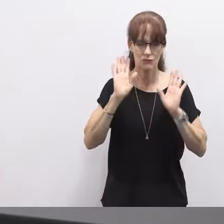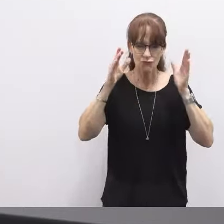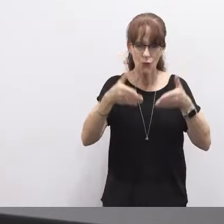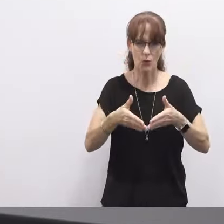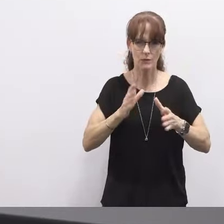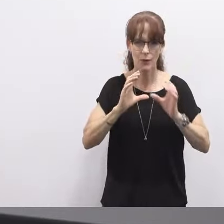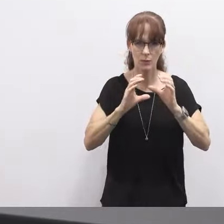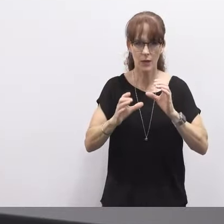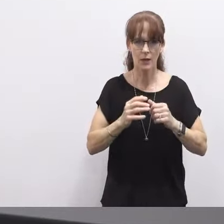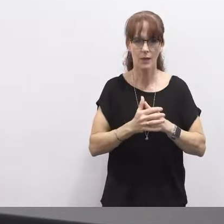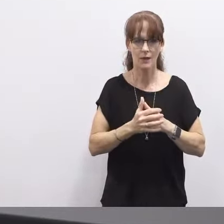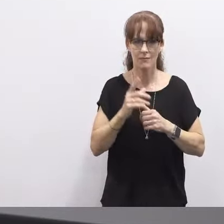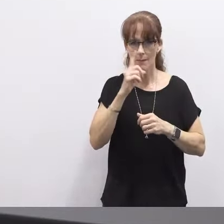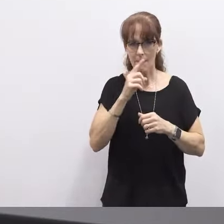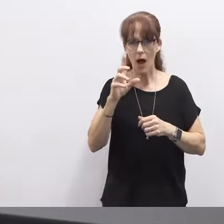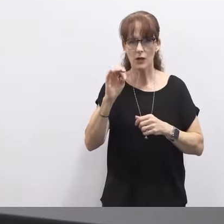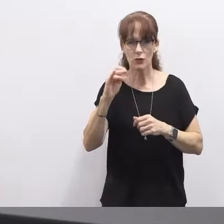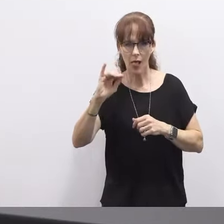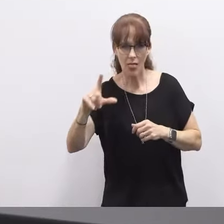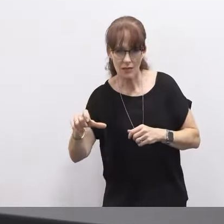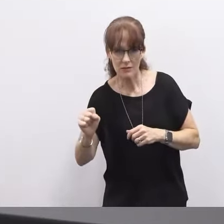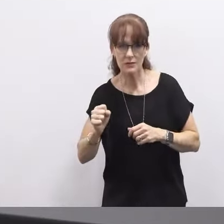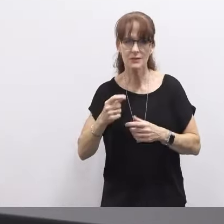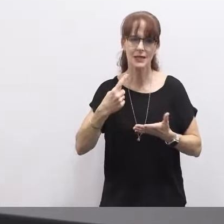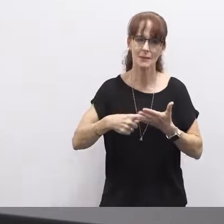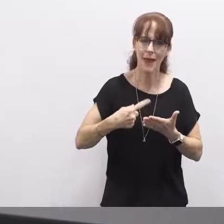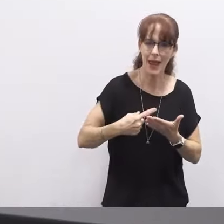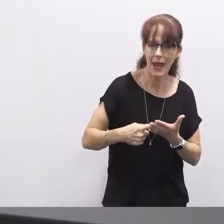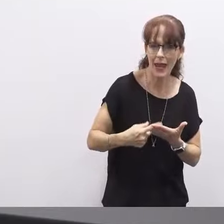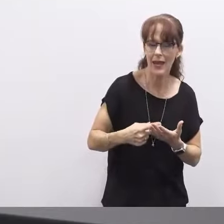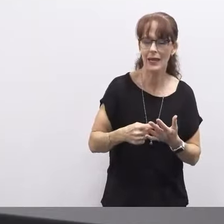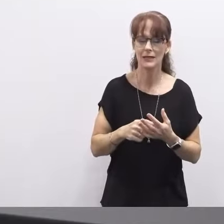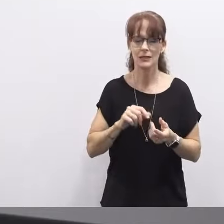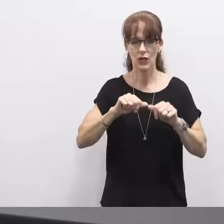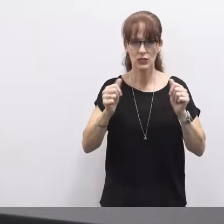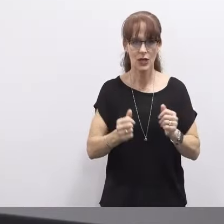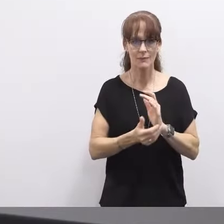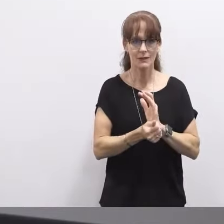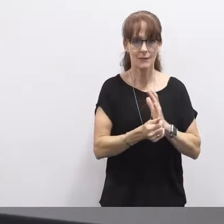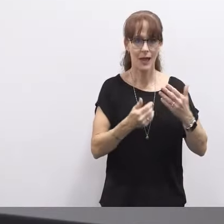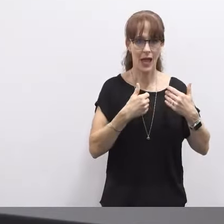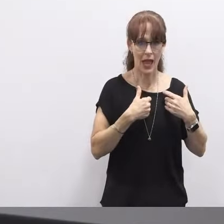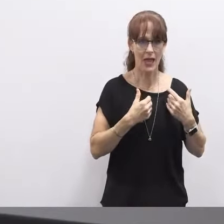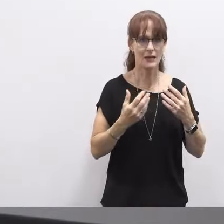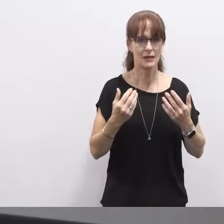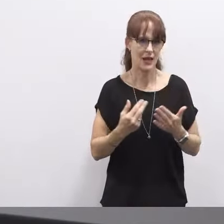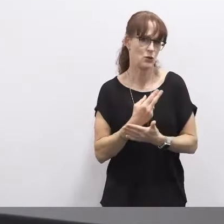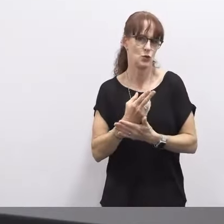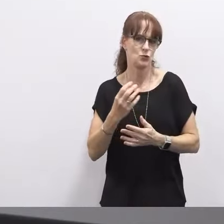I'm on the mock trial team, I'm on the debate team. So it's been able to just shape the skills that I already had I knew I wanted to use.